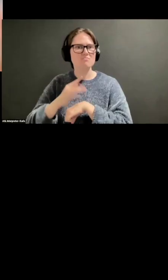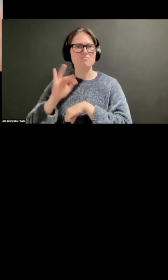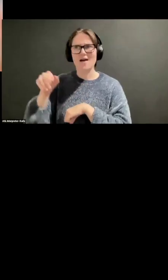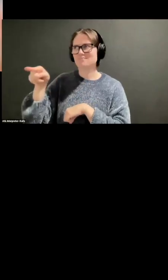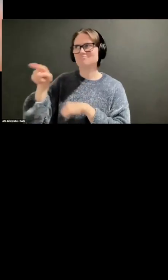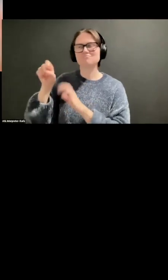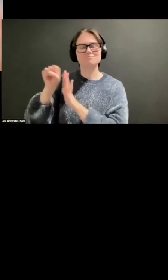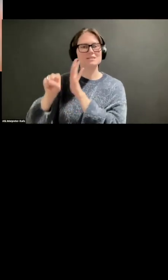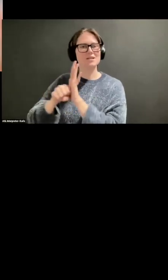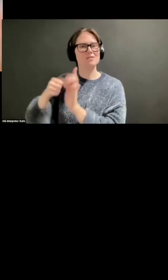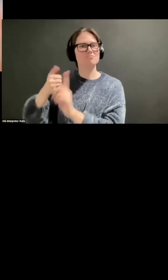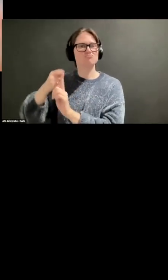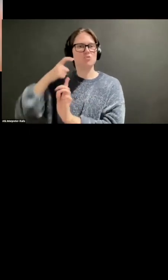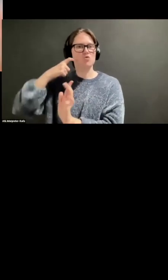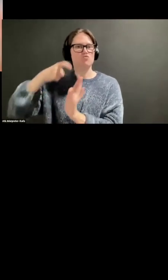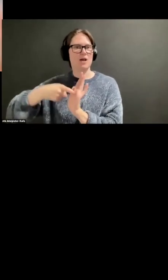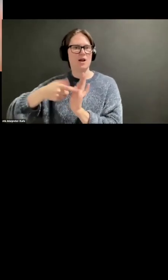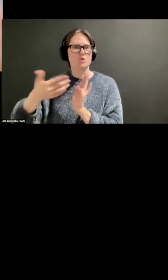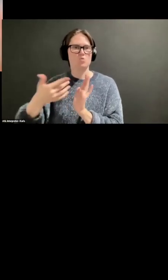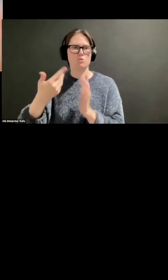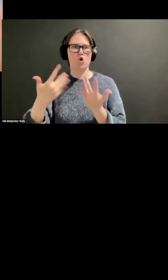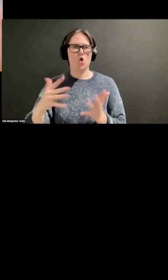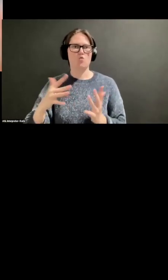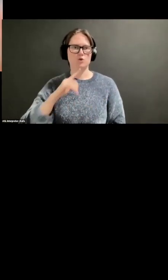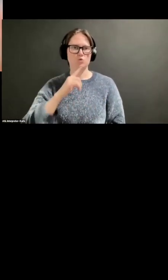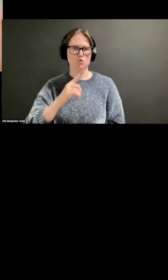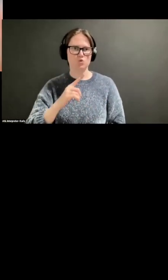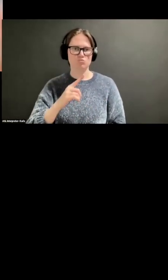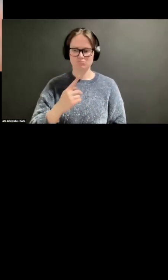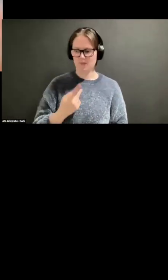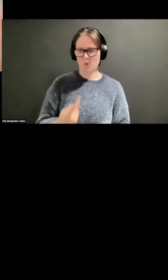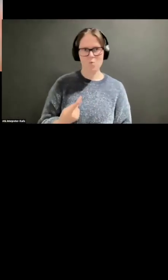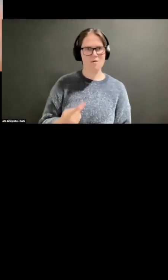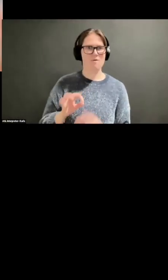which is that we were a family. So I think the main